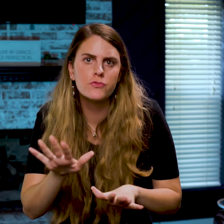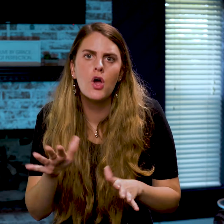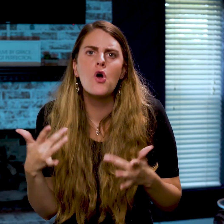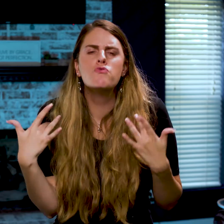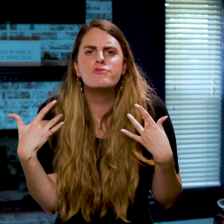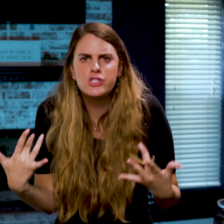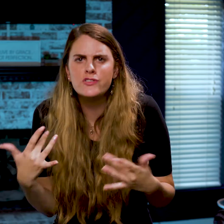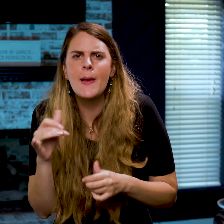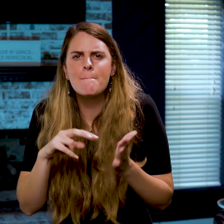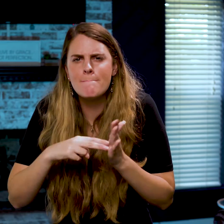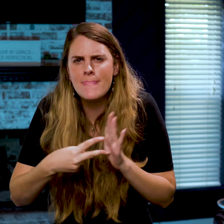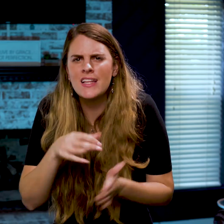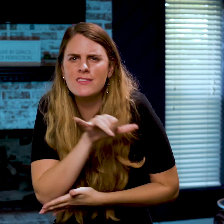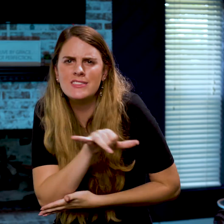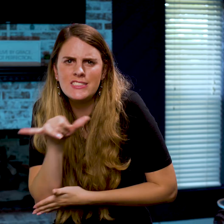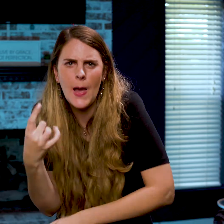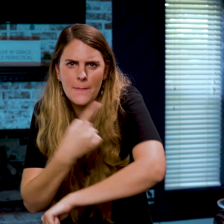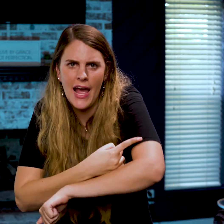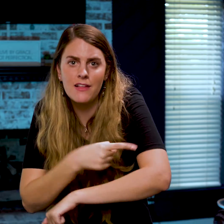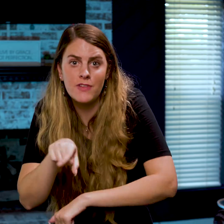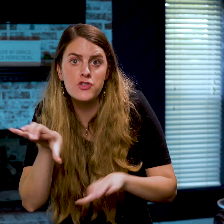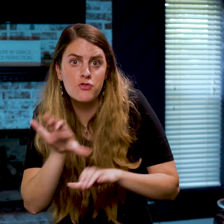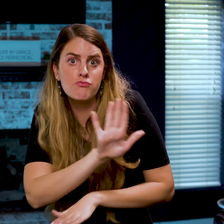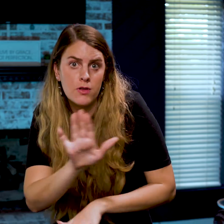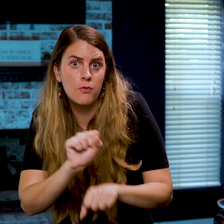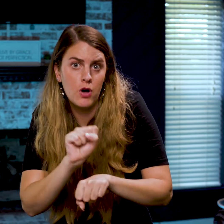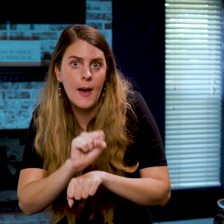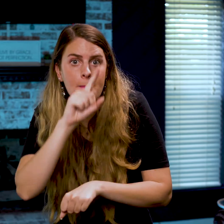(which usually means the same day they do their work,